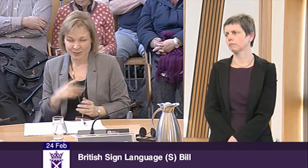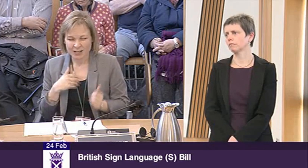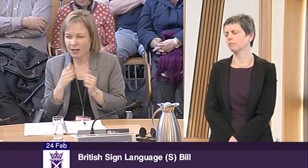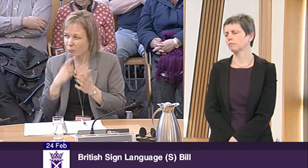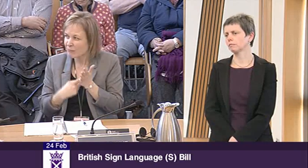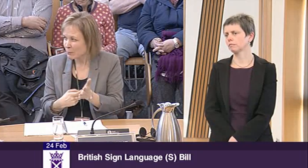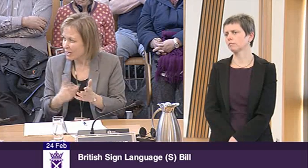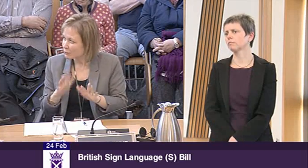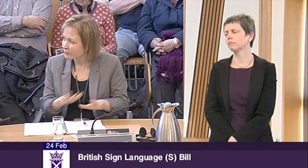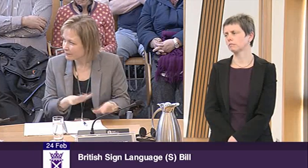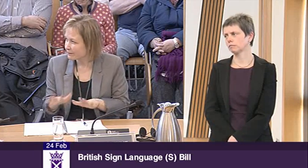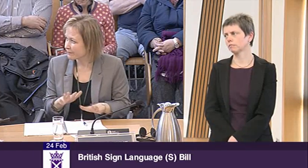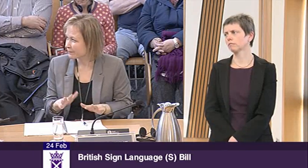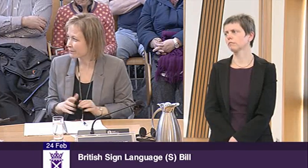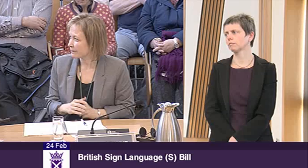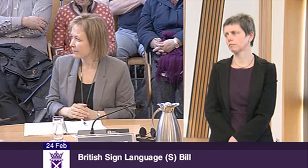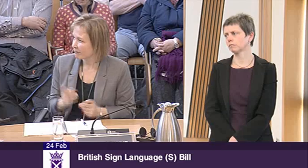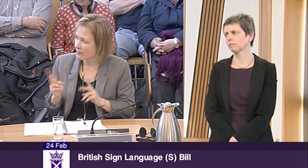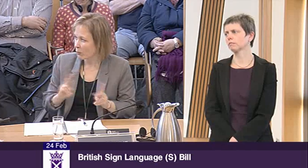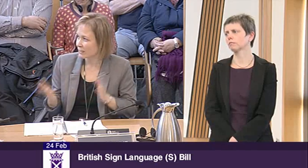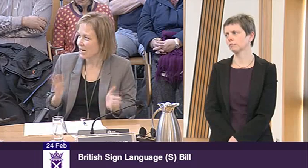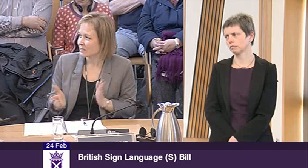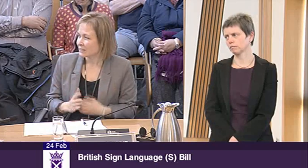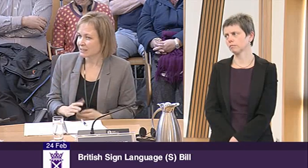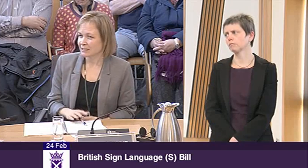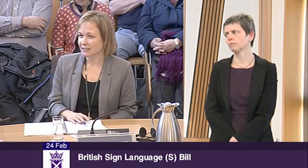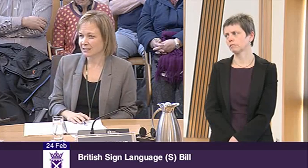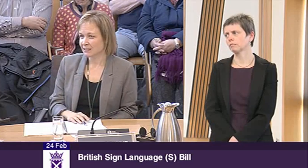lead to the whole process breaking down. I recommend taking a more measured approach.